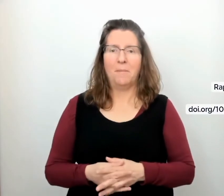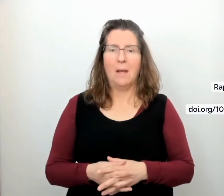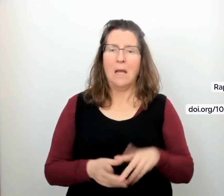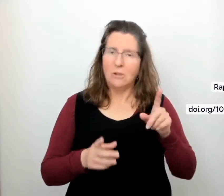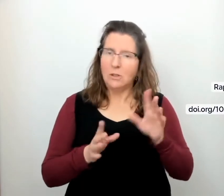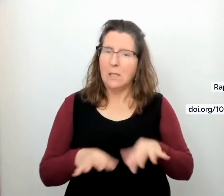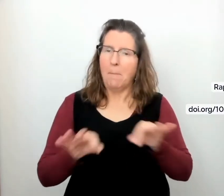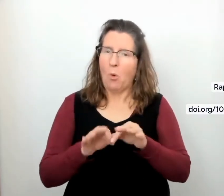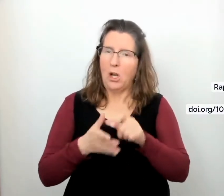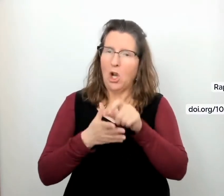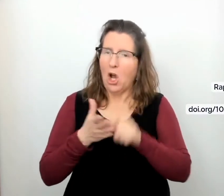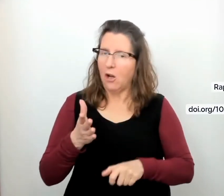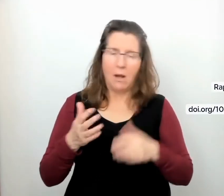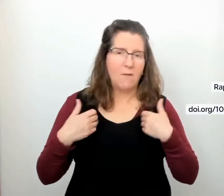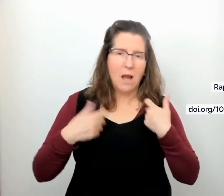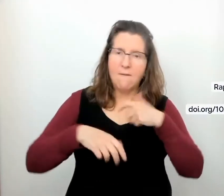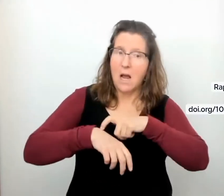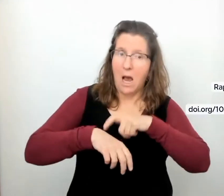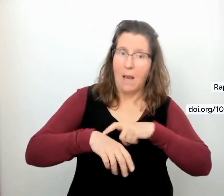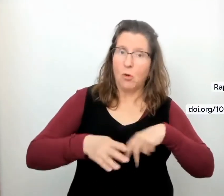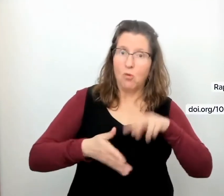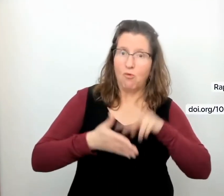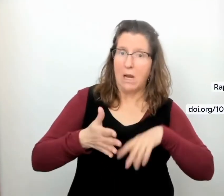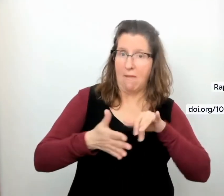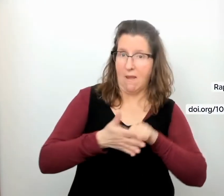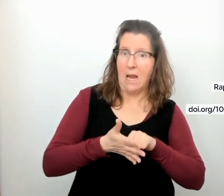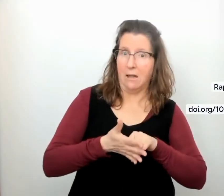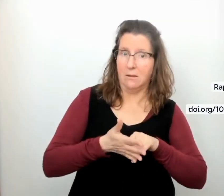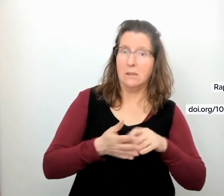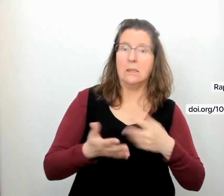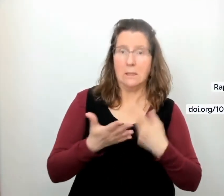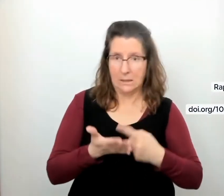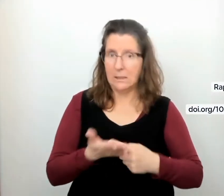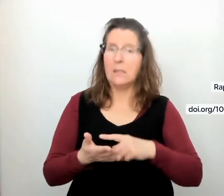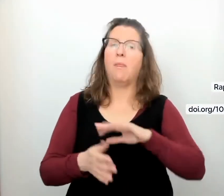I would encourage you to read this article, if you have time.